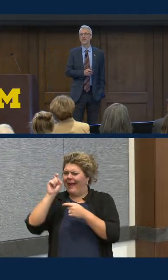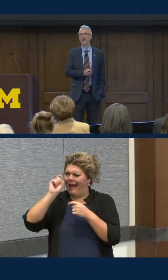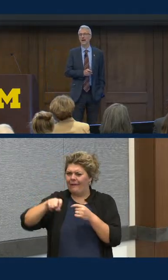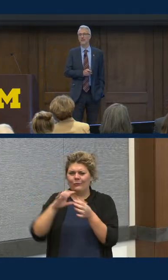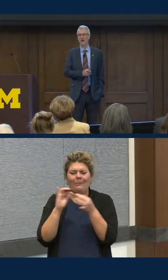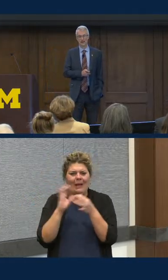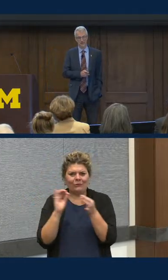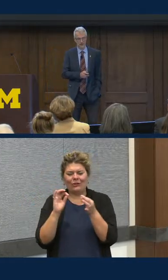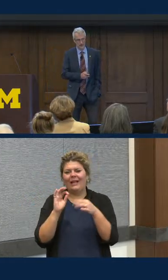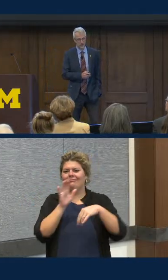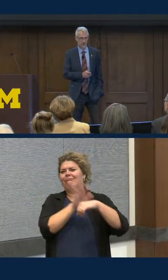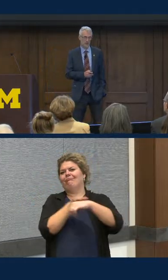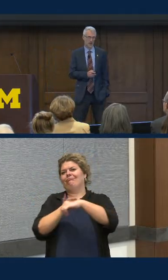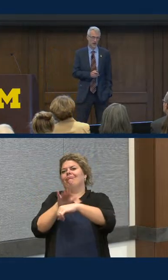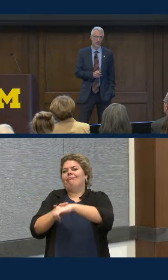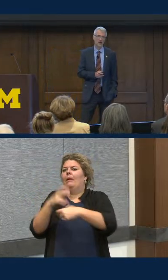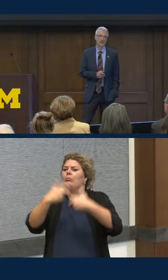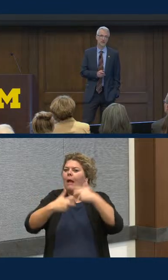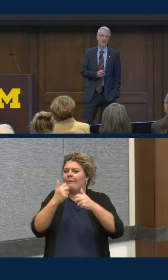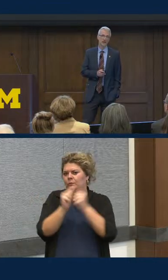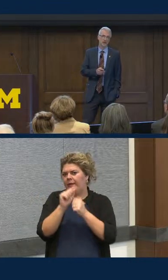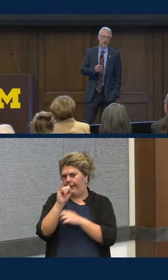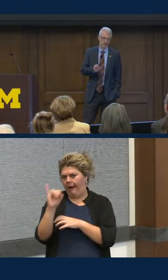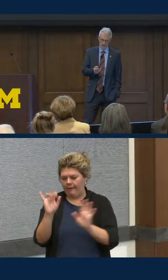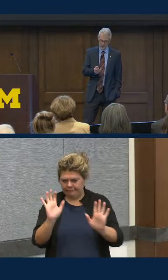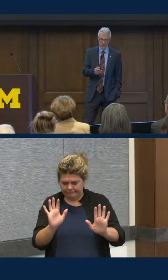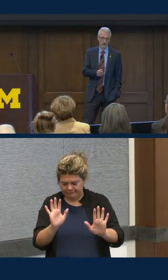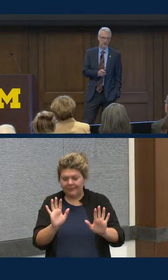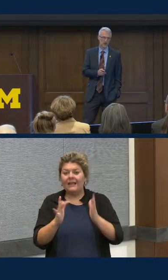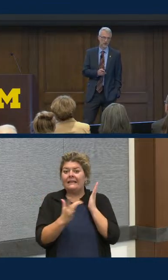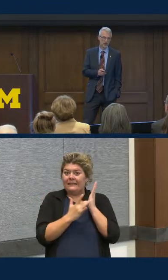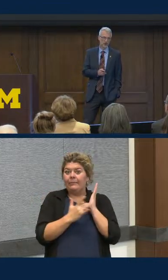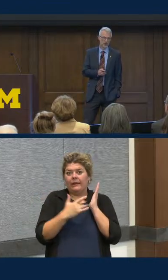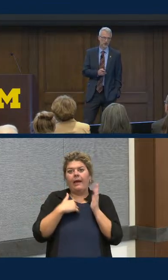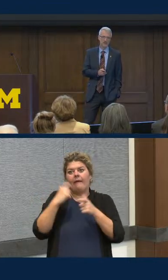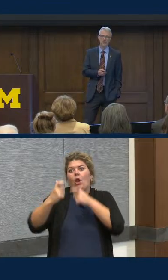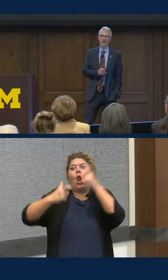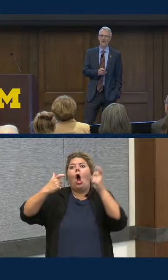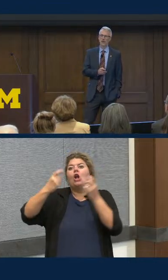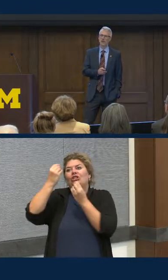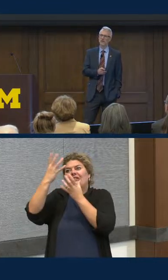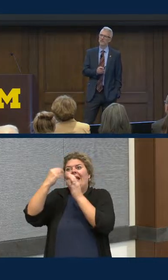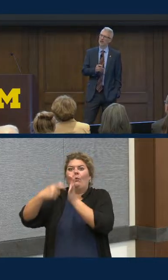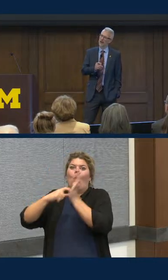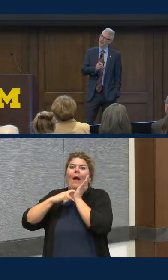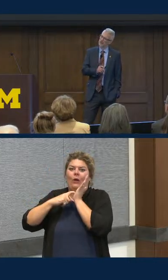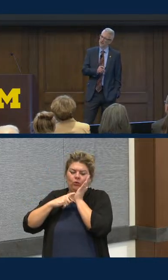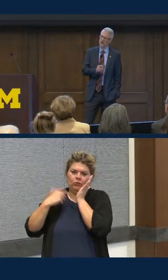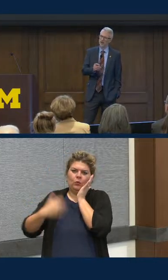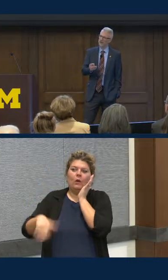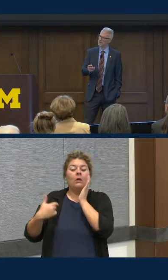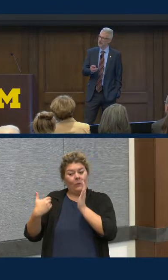without talking about caveats and issues with AI. There is very large data requirements